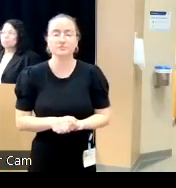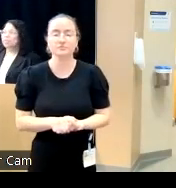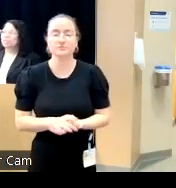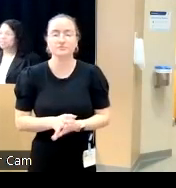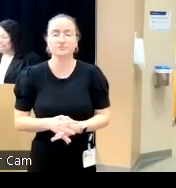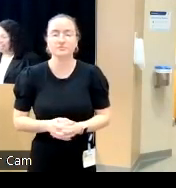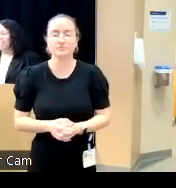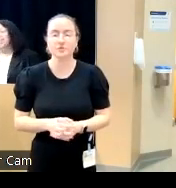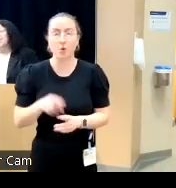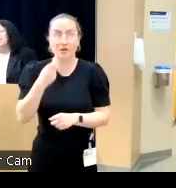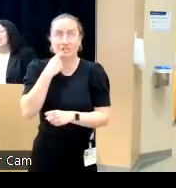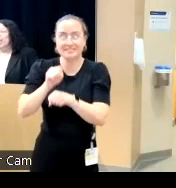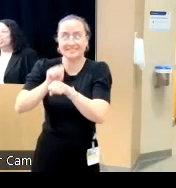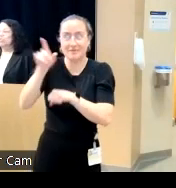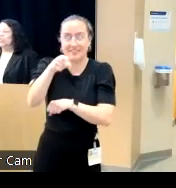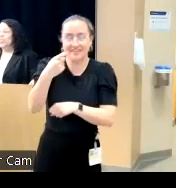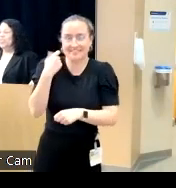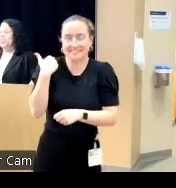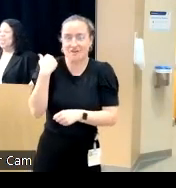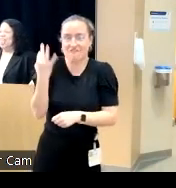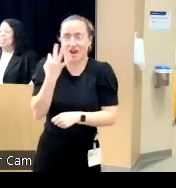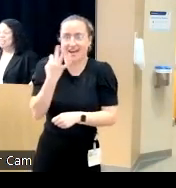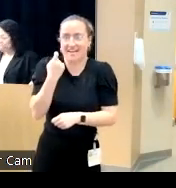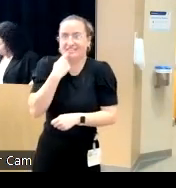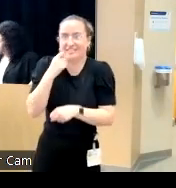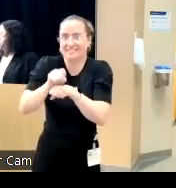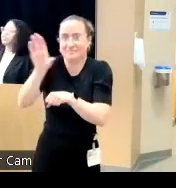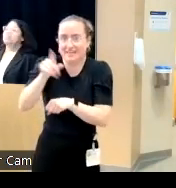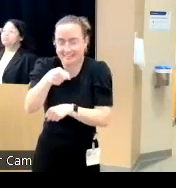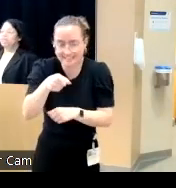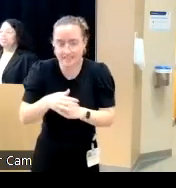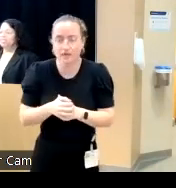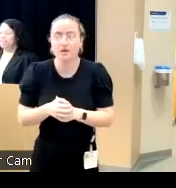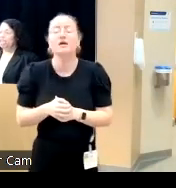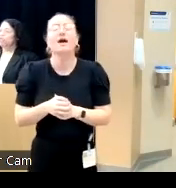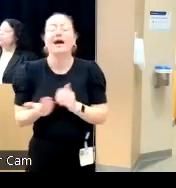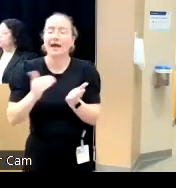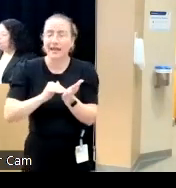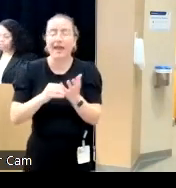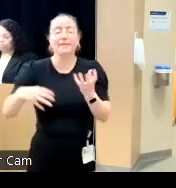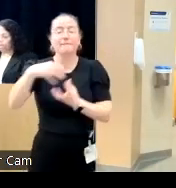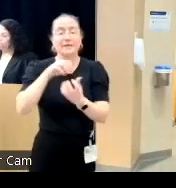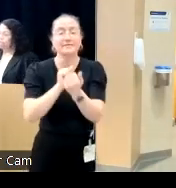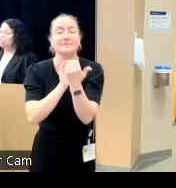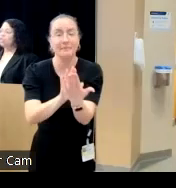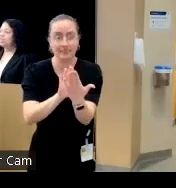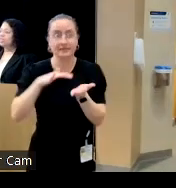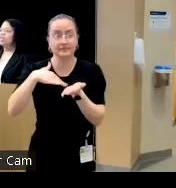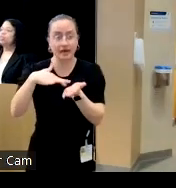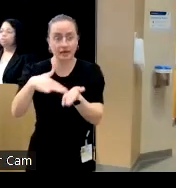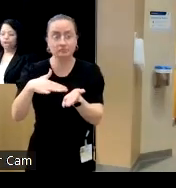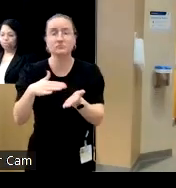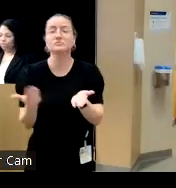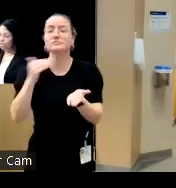will be submitted Friday um it two is a mixed method study we're also measuring stress pre and